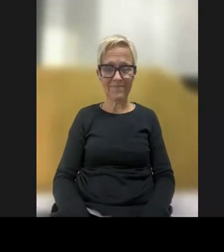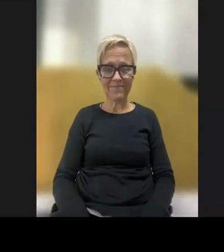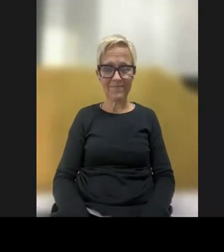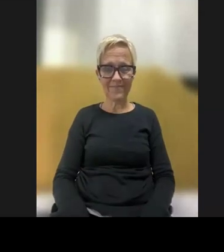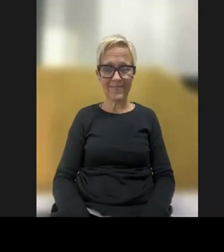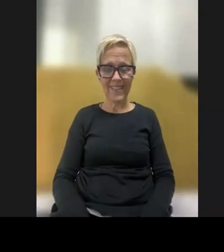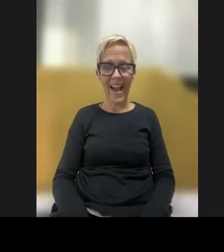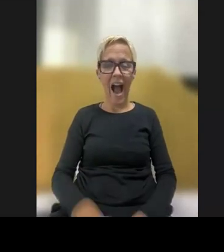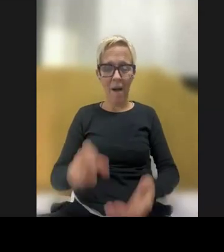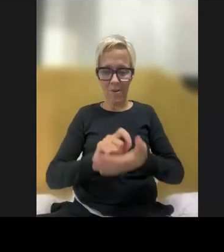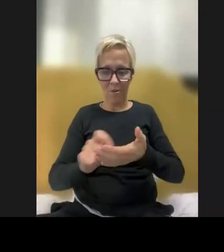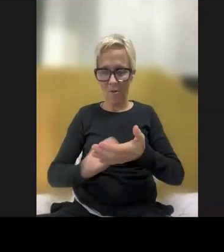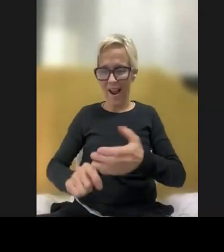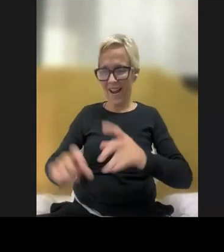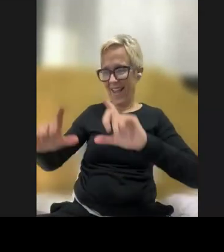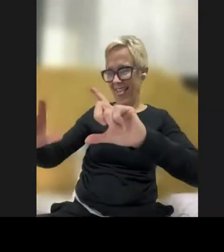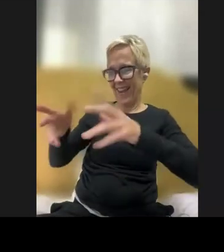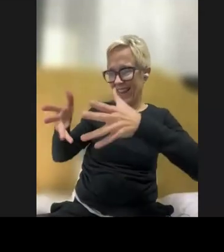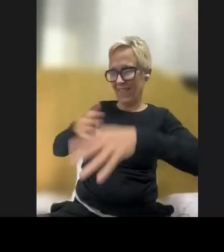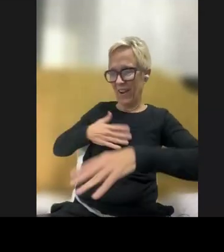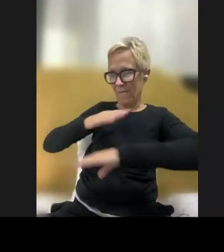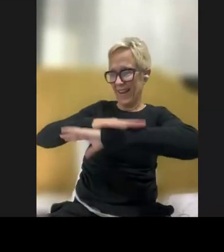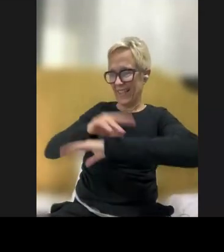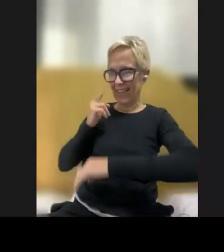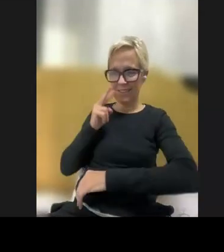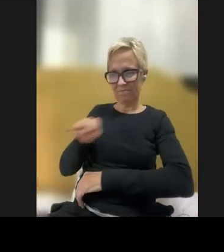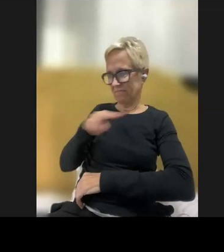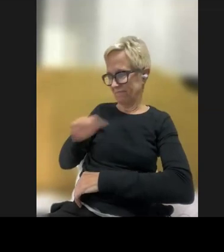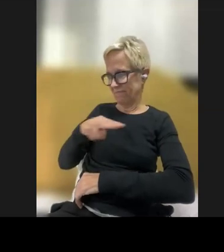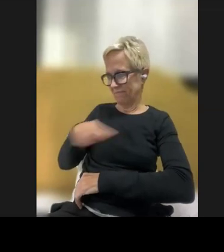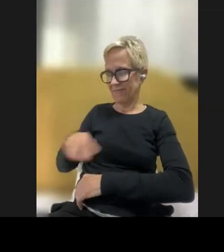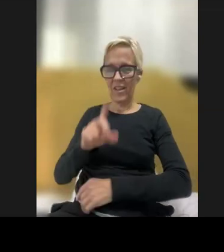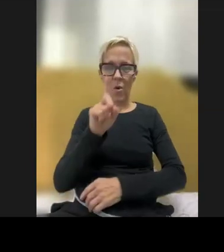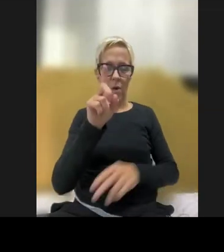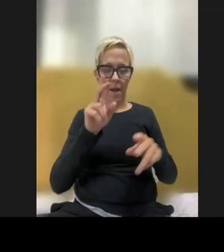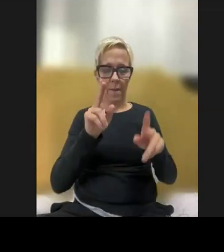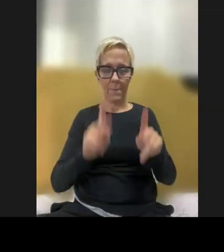But what great motivation to go change the world as Shari says.